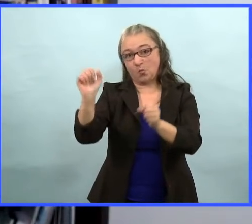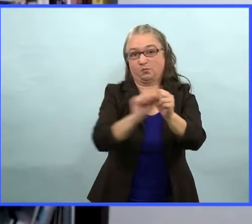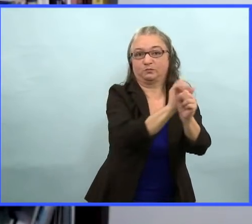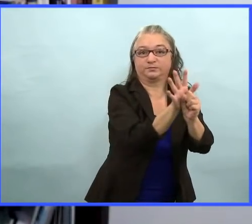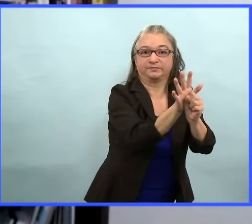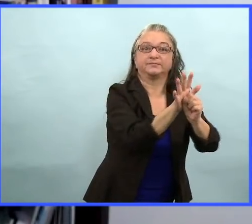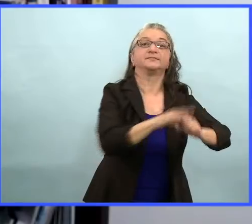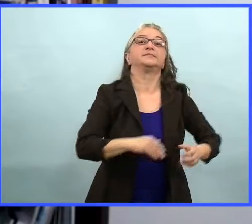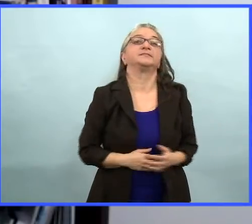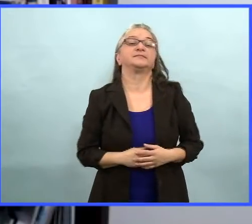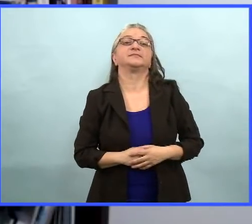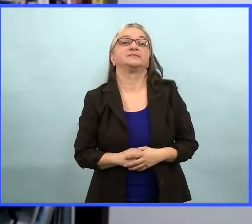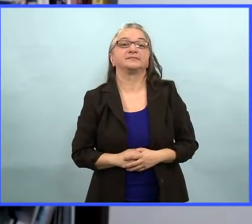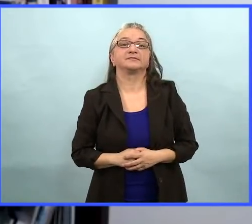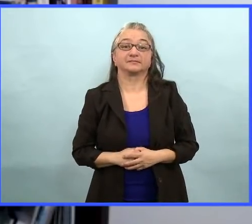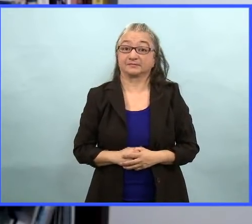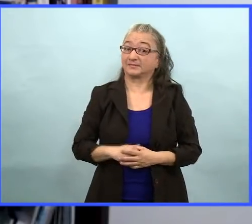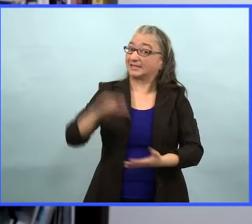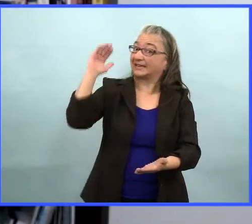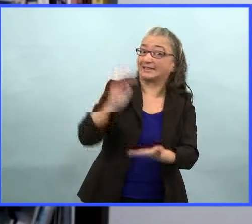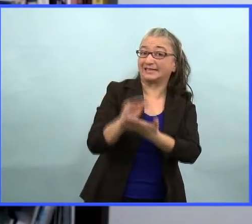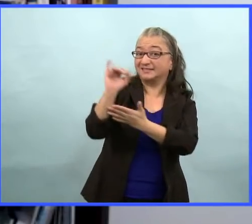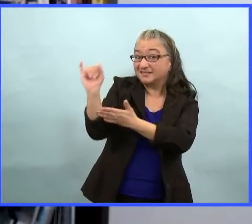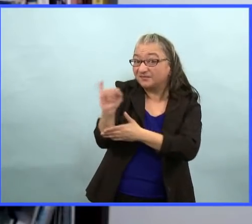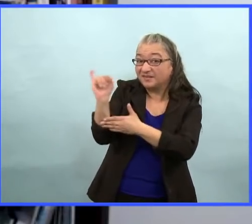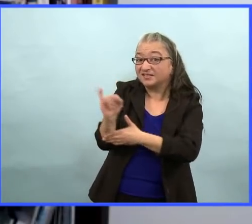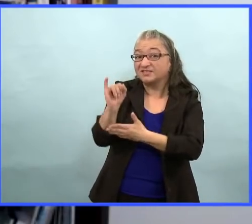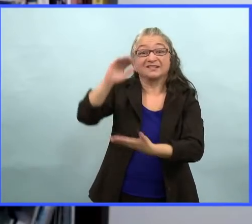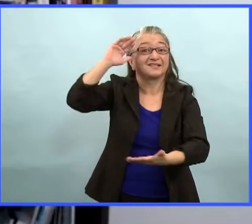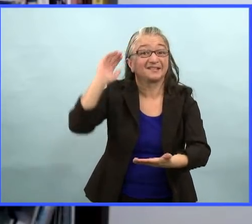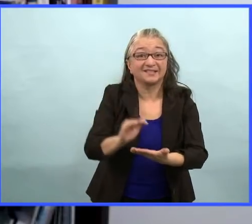but i did want to make sure to let manitobans know today that the regional health authorities